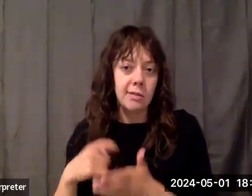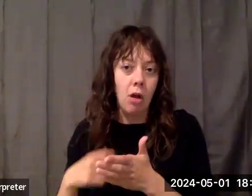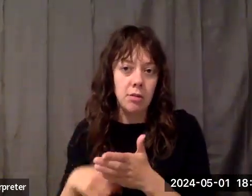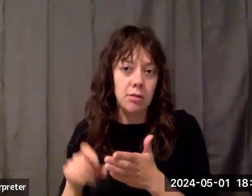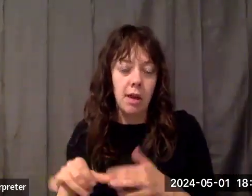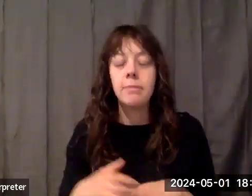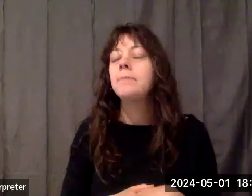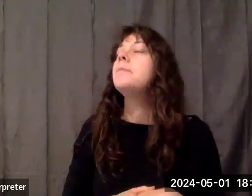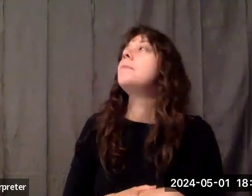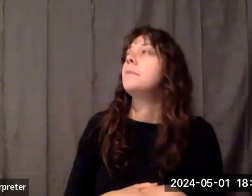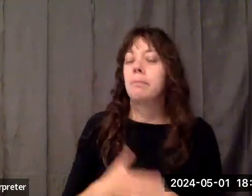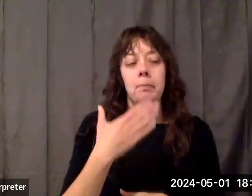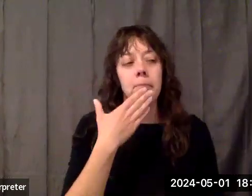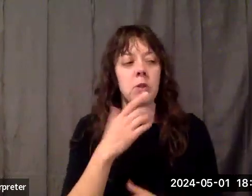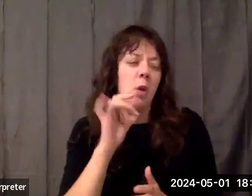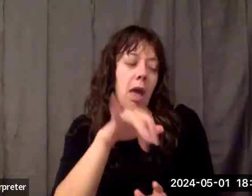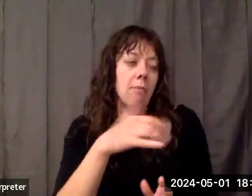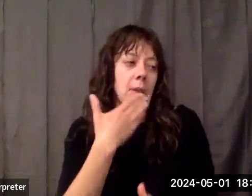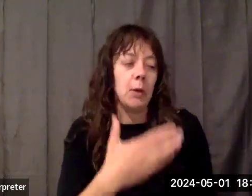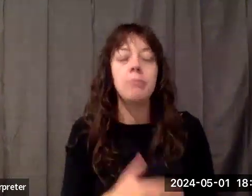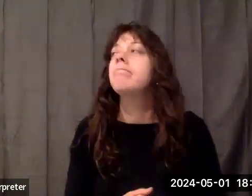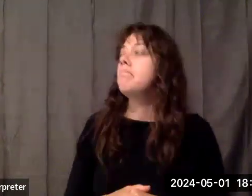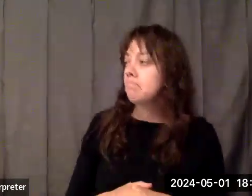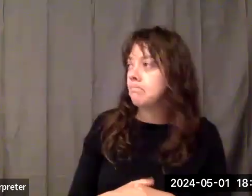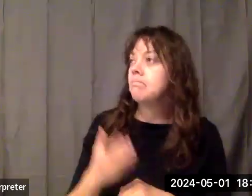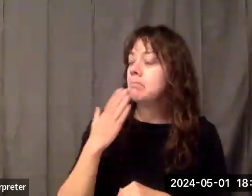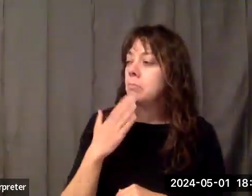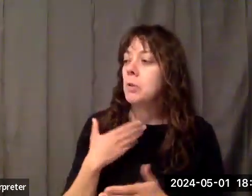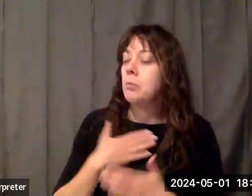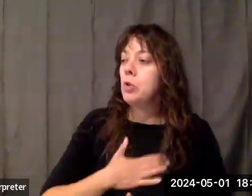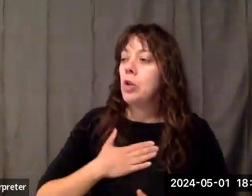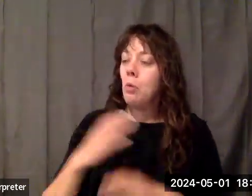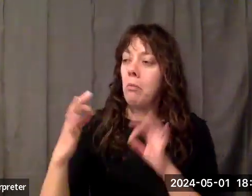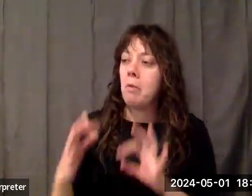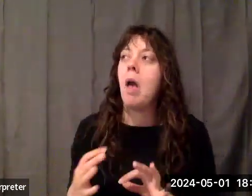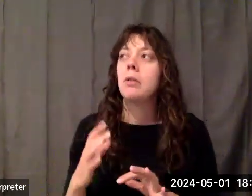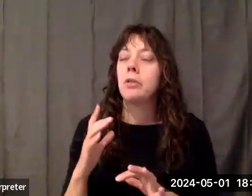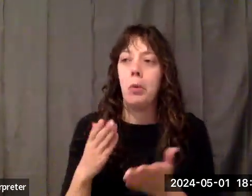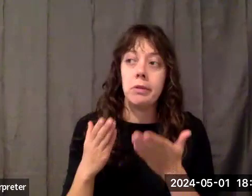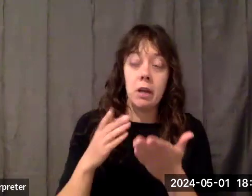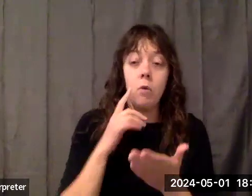and requests for kind of an expansion to the stipend and then also looking at clarifying options